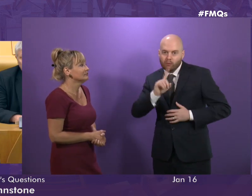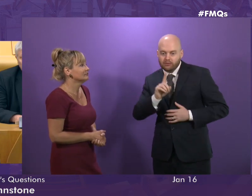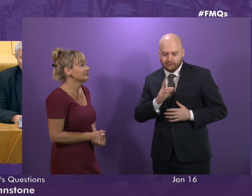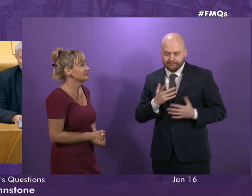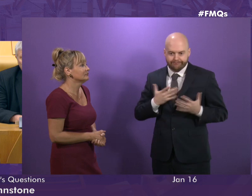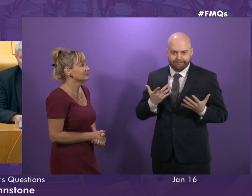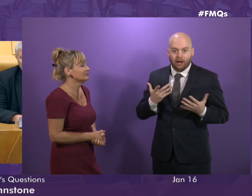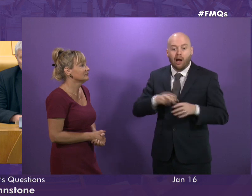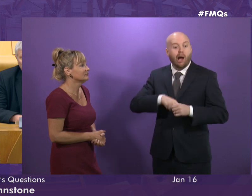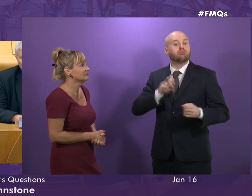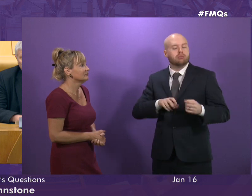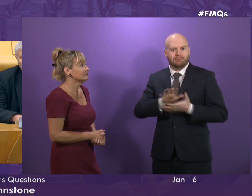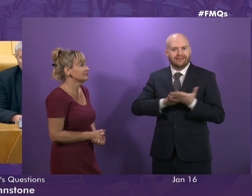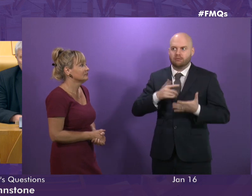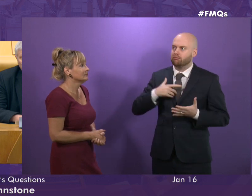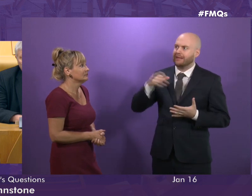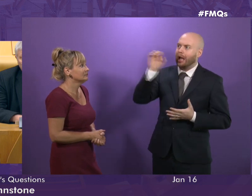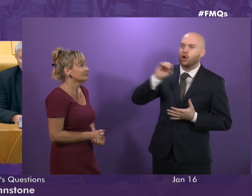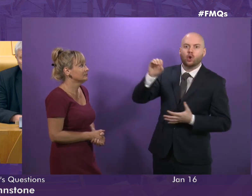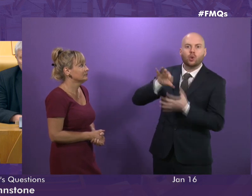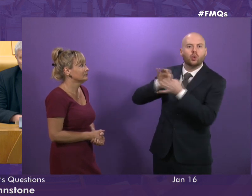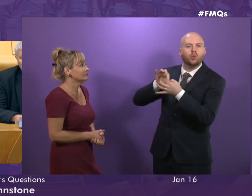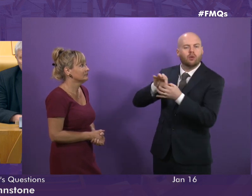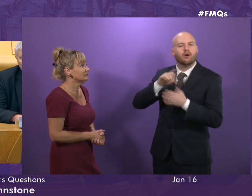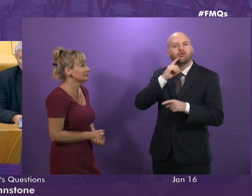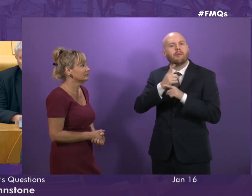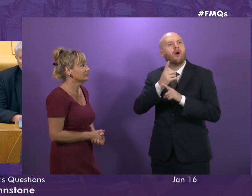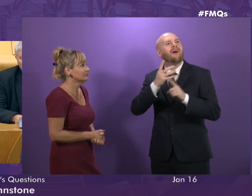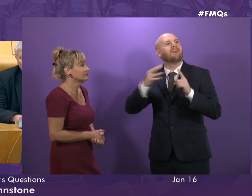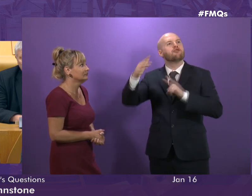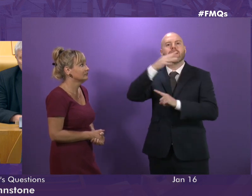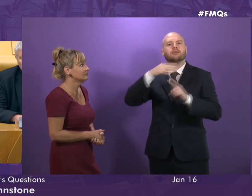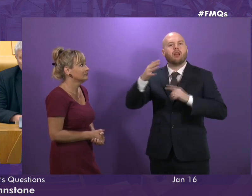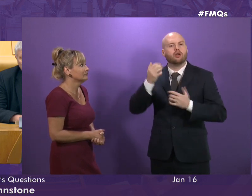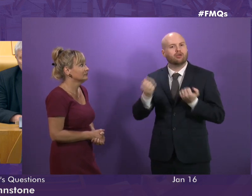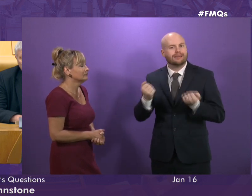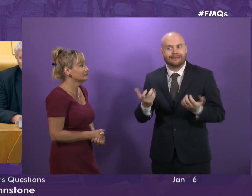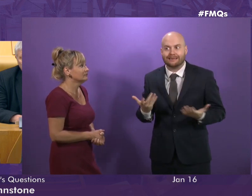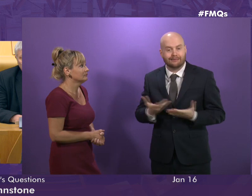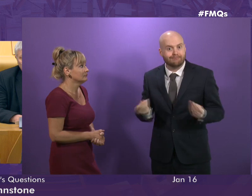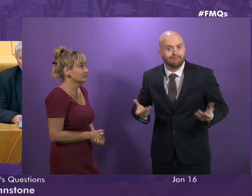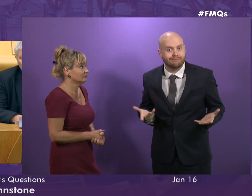for access to environmental justice. It is clear that Brexit is being used by the Tories